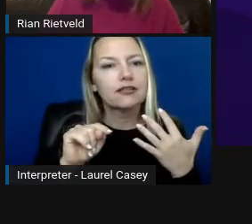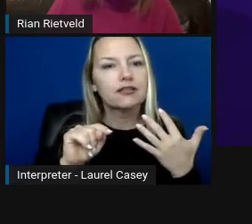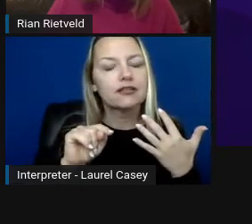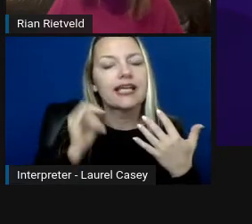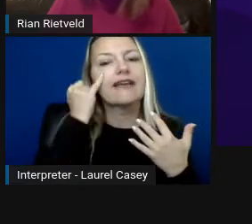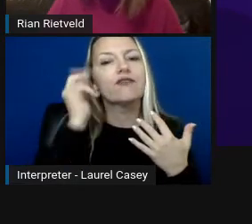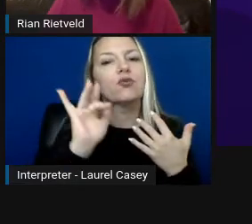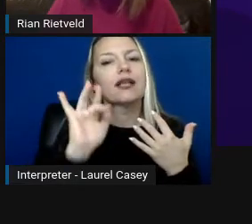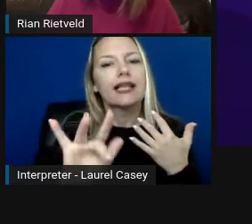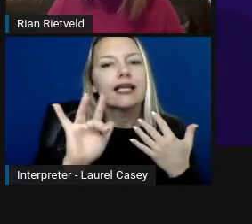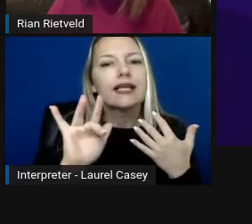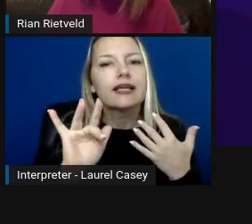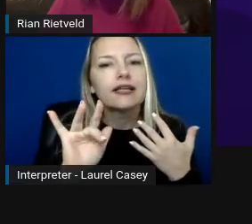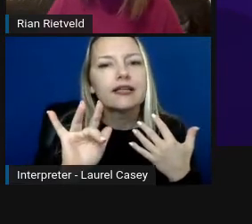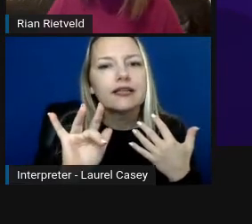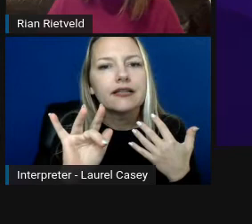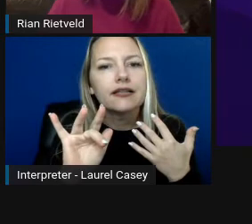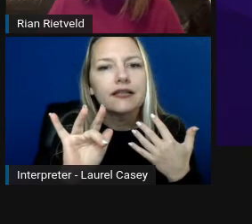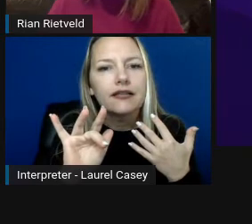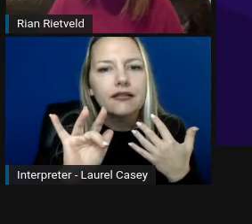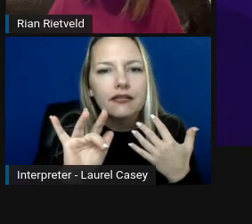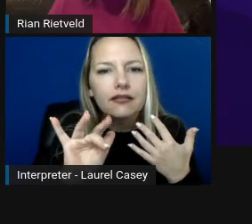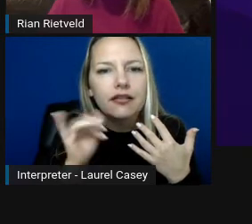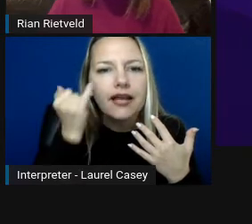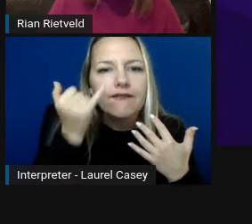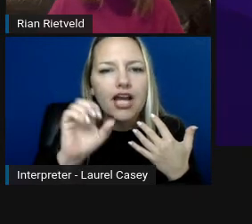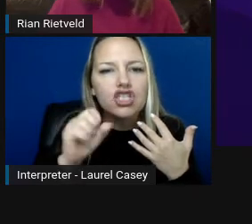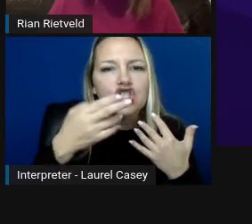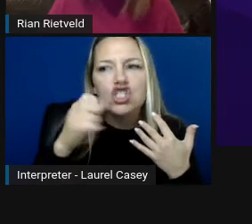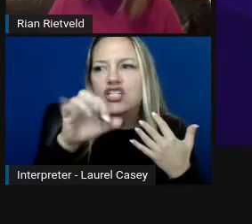it's gone again so if I do shift, I select everything